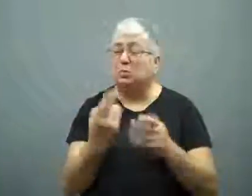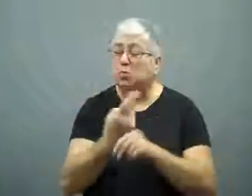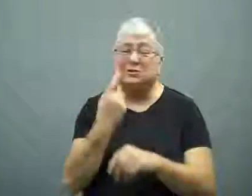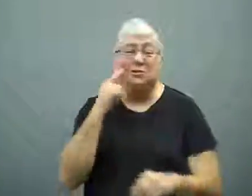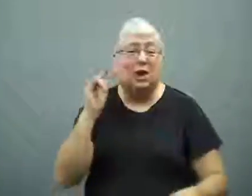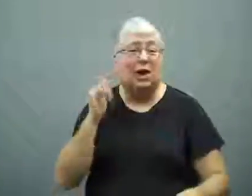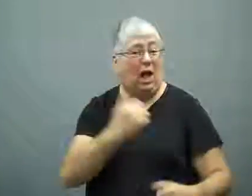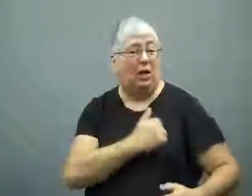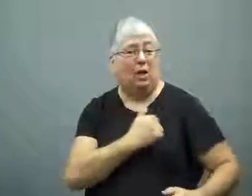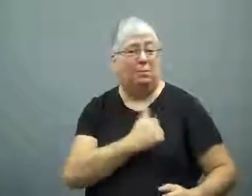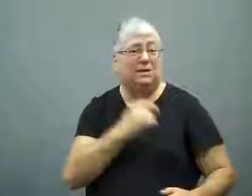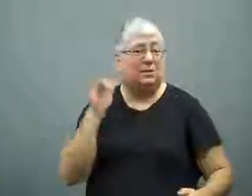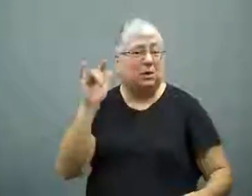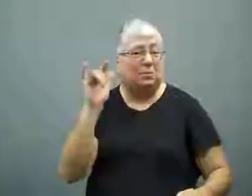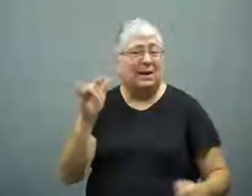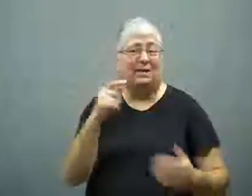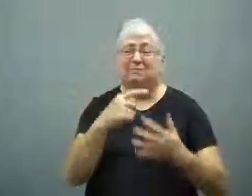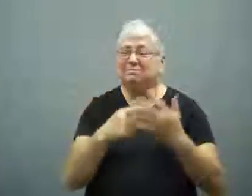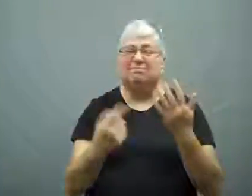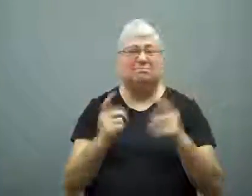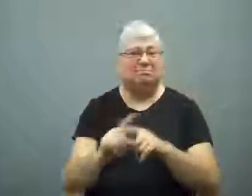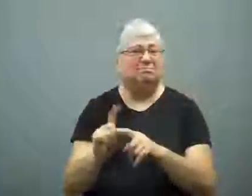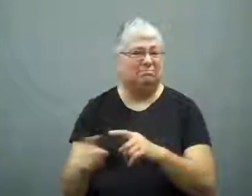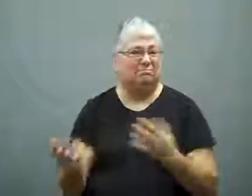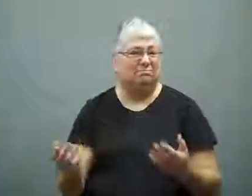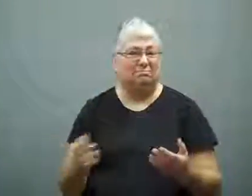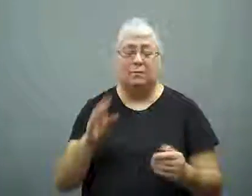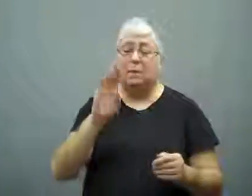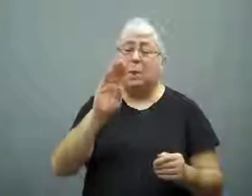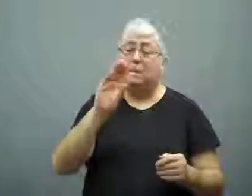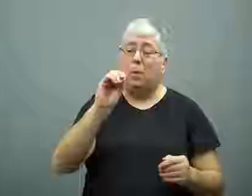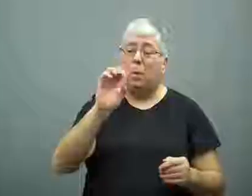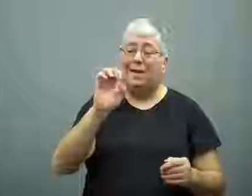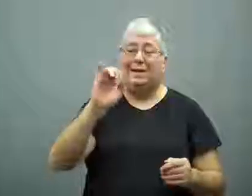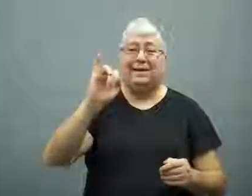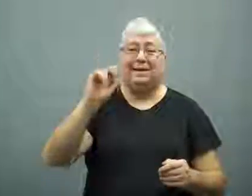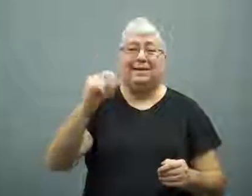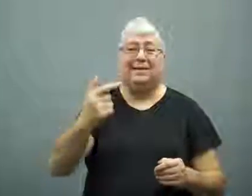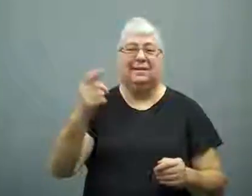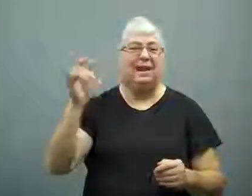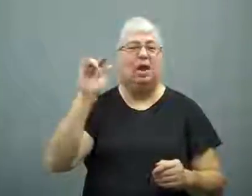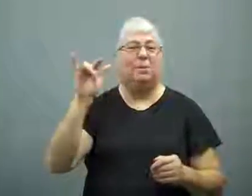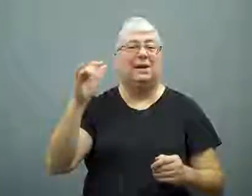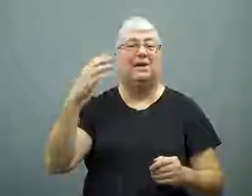Parts are made for military aircraft and other things like that.